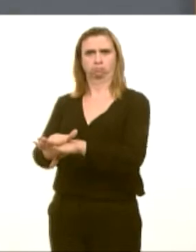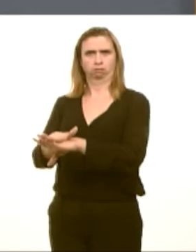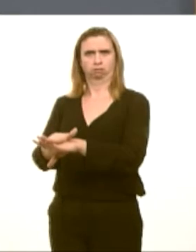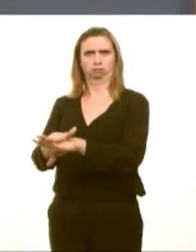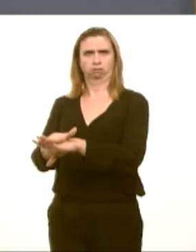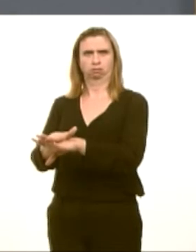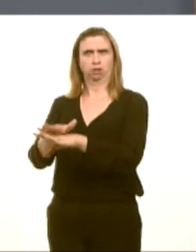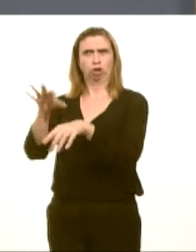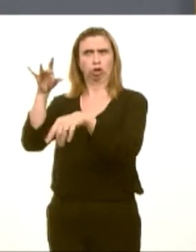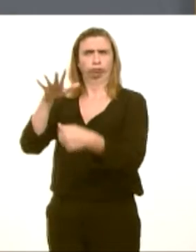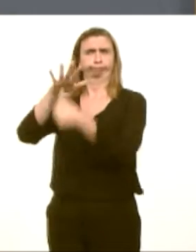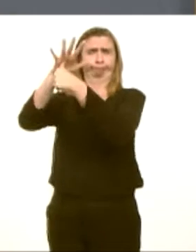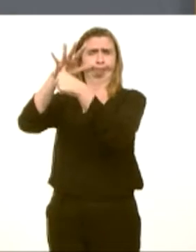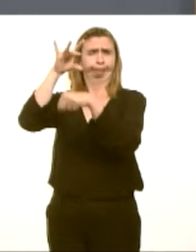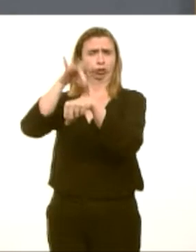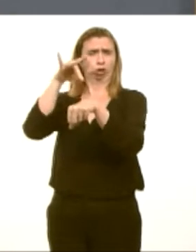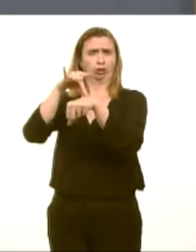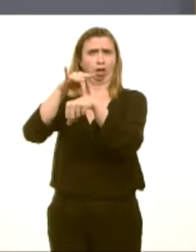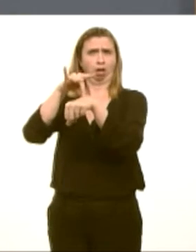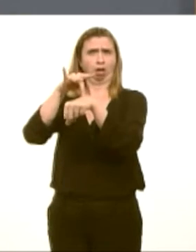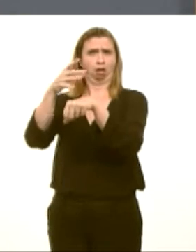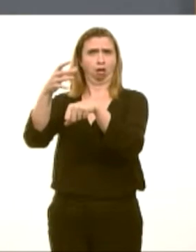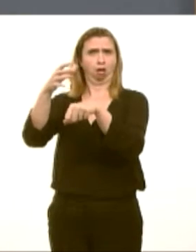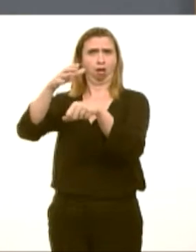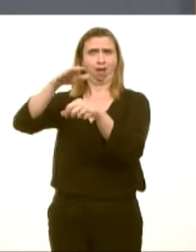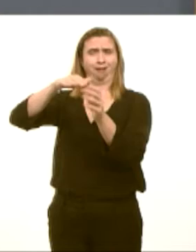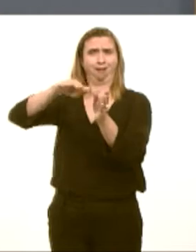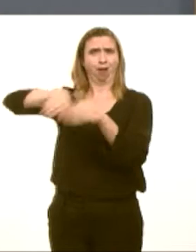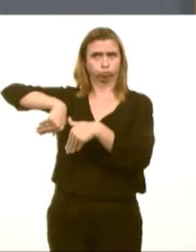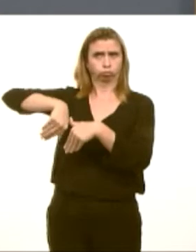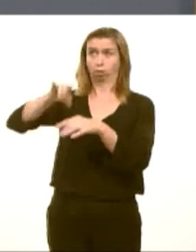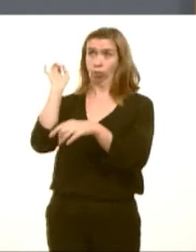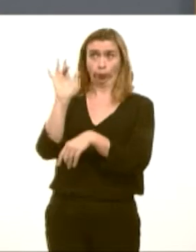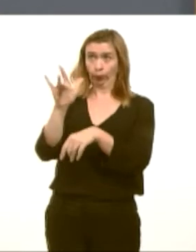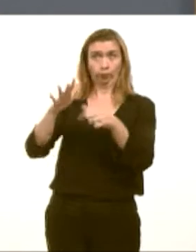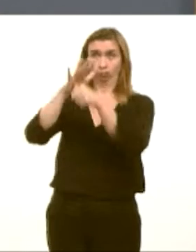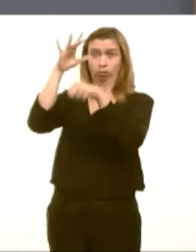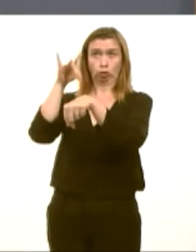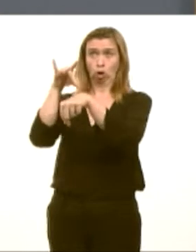Youíre taking consultants away before bringing back a service that you promised would return.